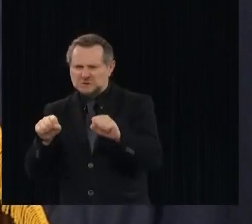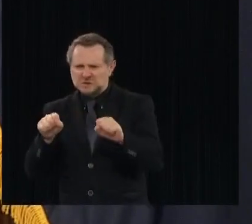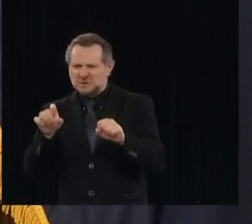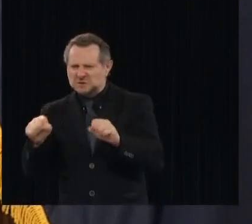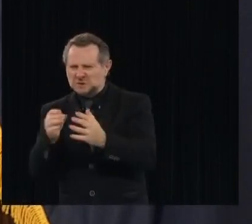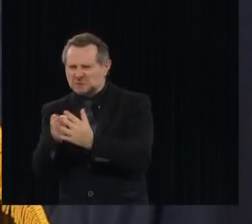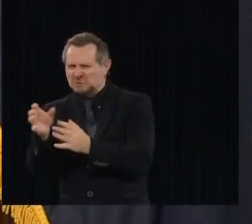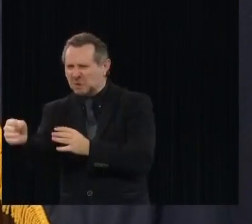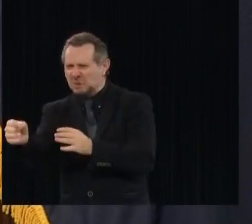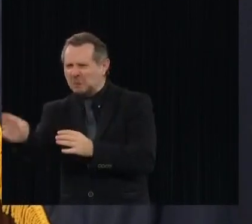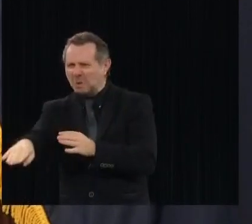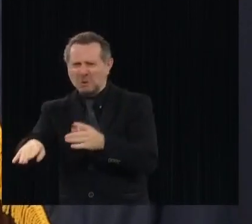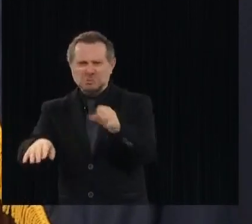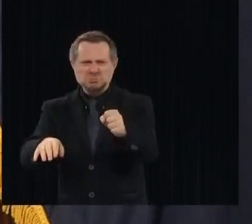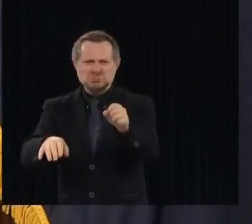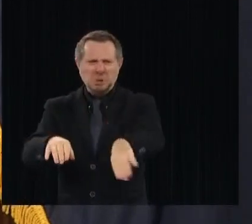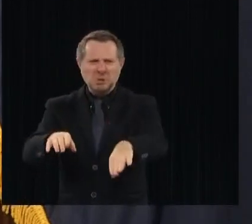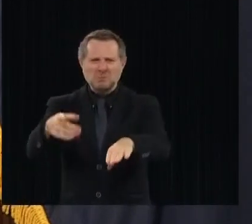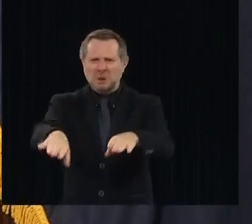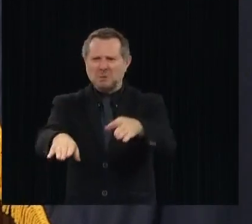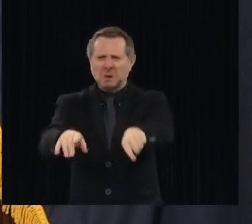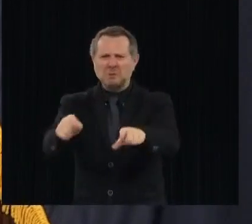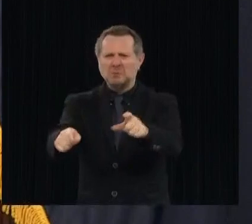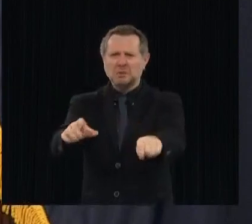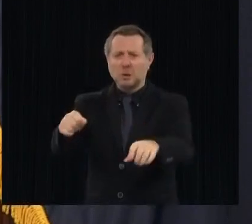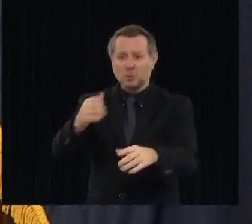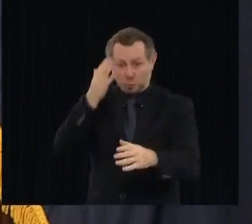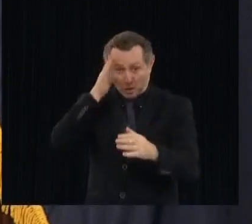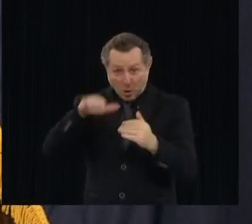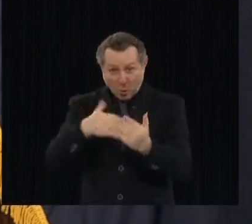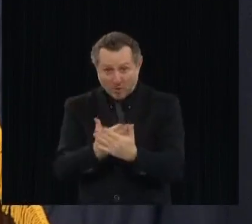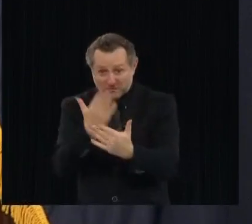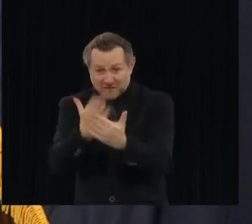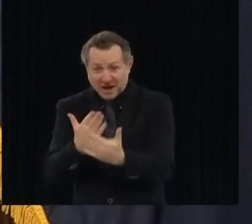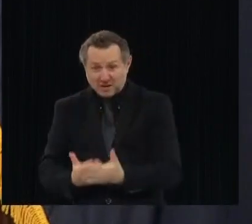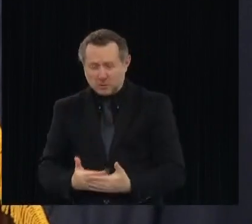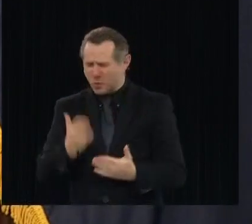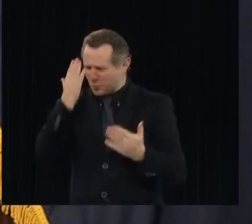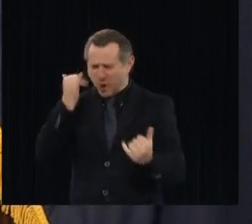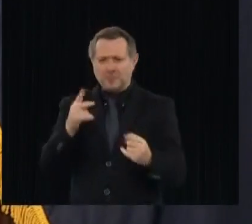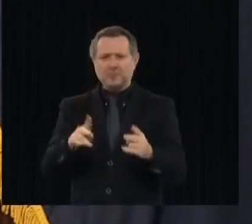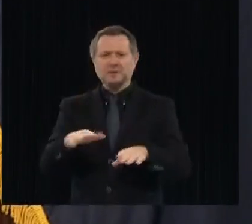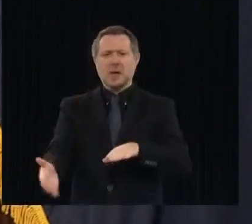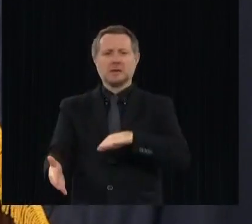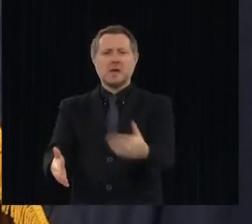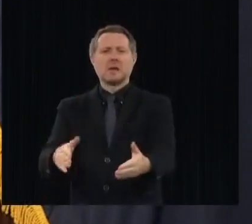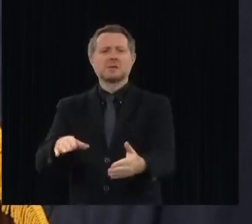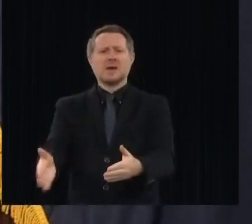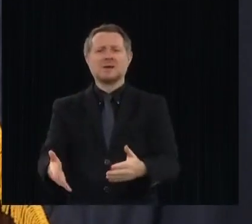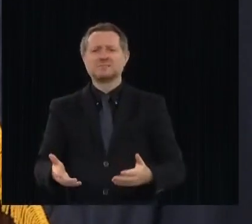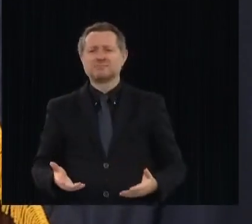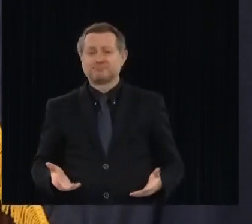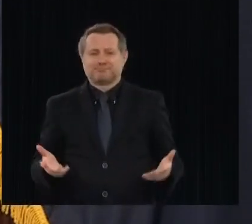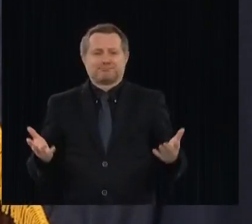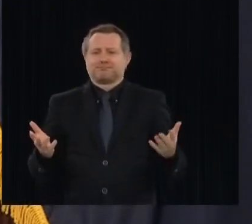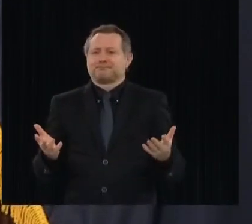THERE IS A RANDOMNESS TO THIS